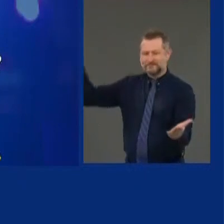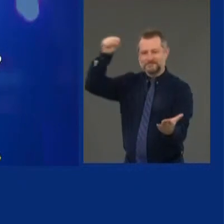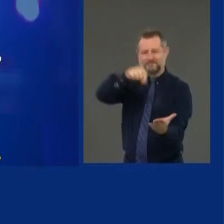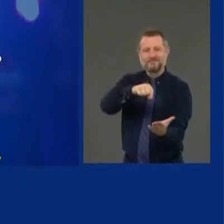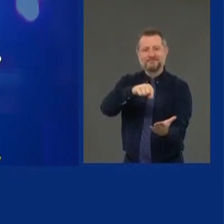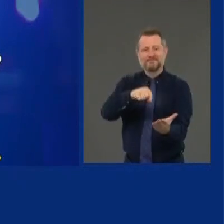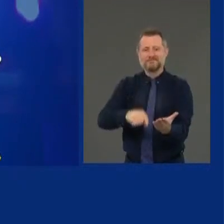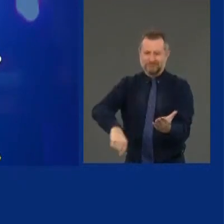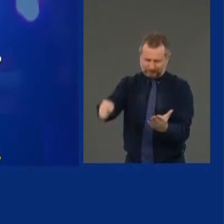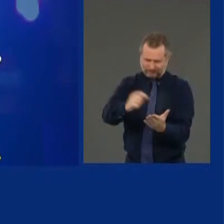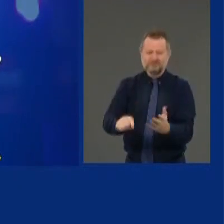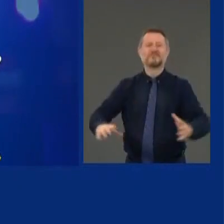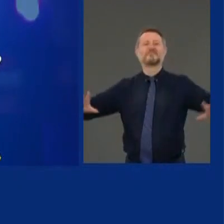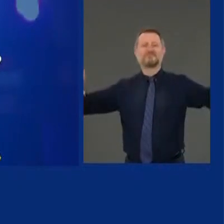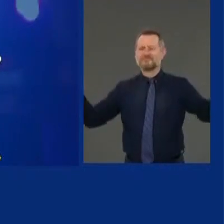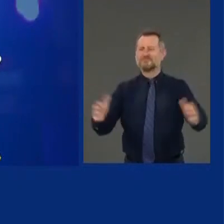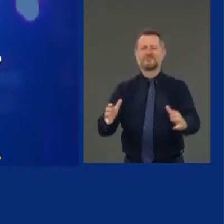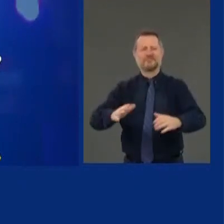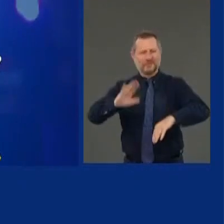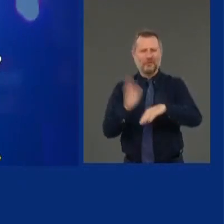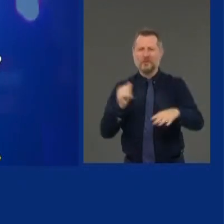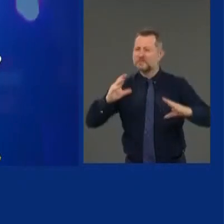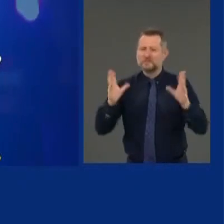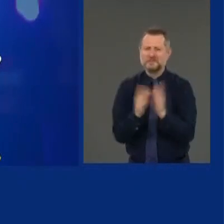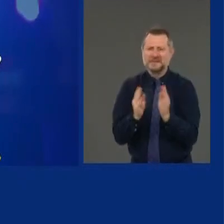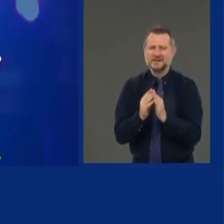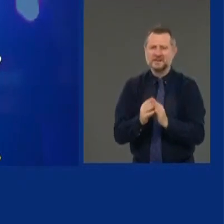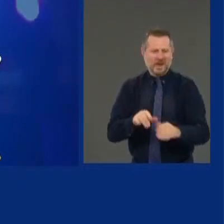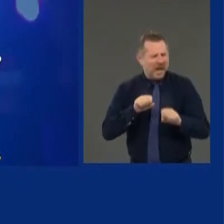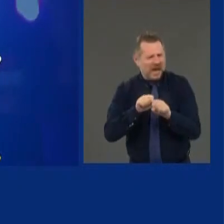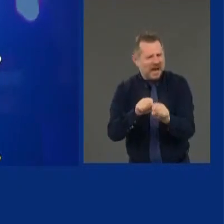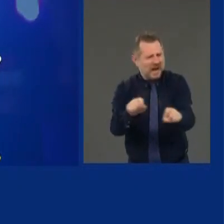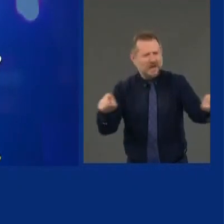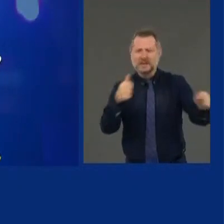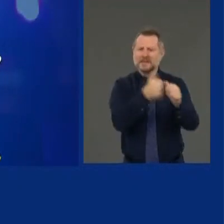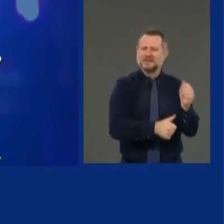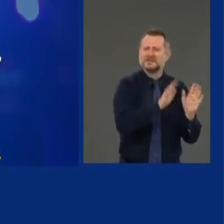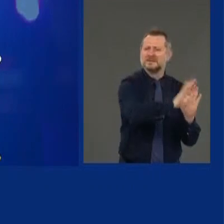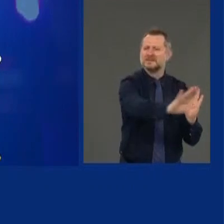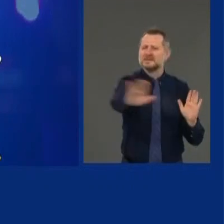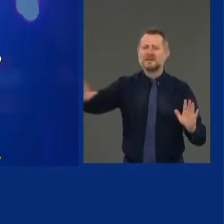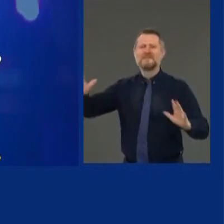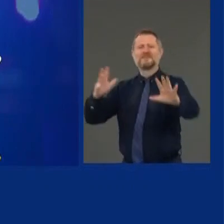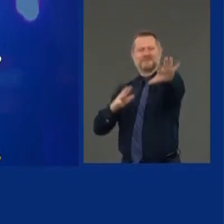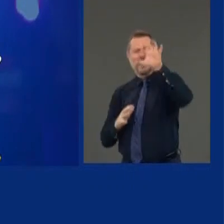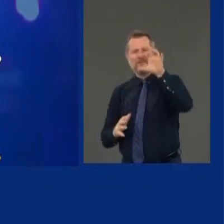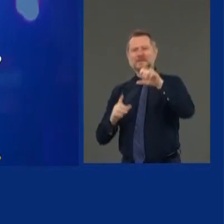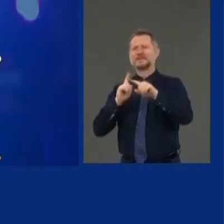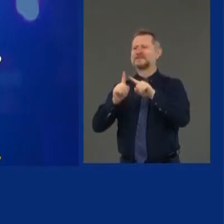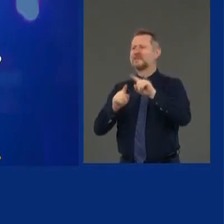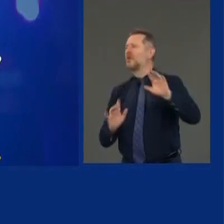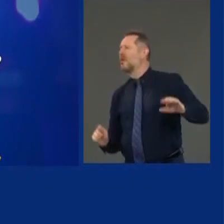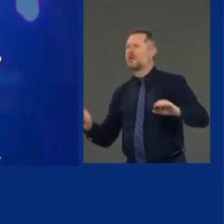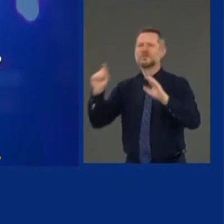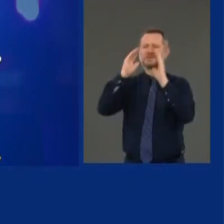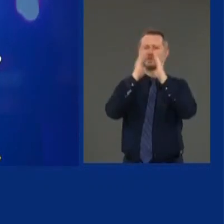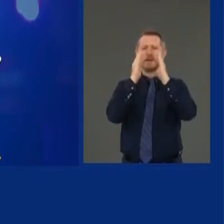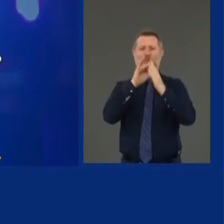WHO IS CALLING THE MEETING. ASK THAT QUESTION TO EVERY ONE OF THE 500 COMMUNITIES IN THIS